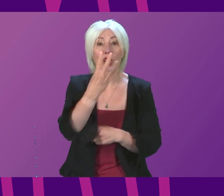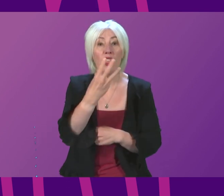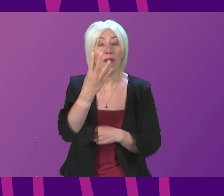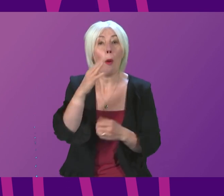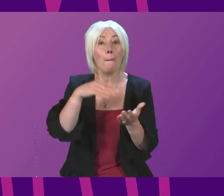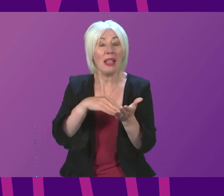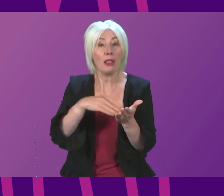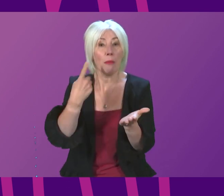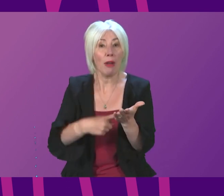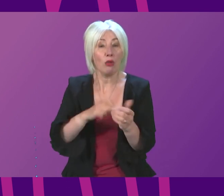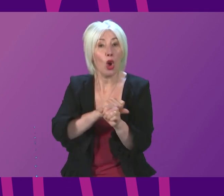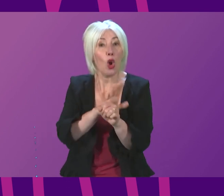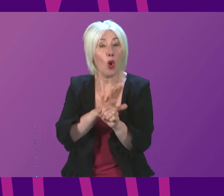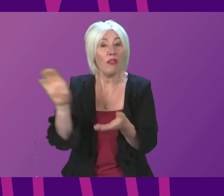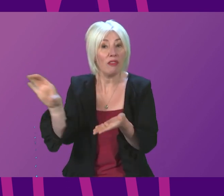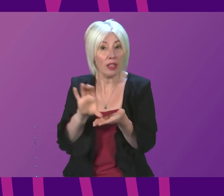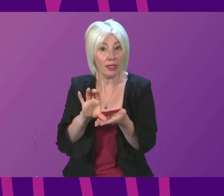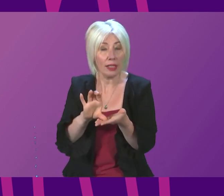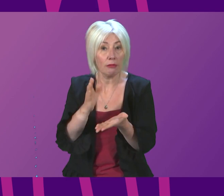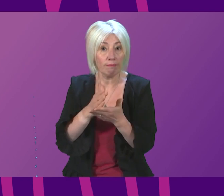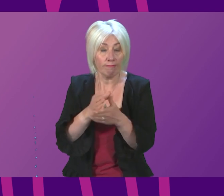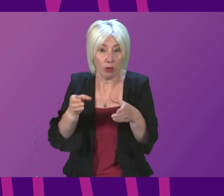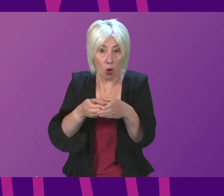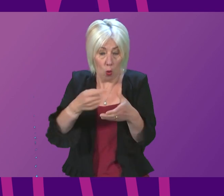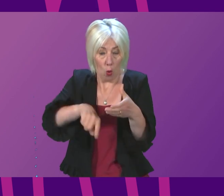million of Covid funding that was specifically ring fenced for health.